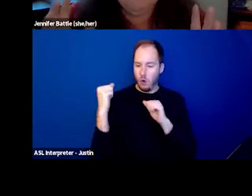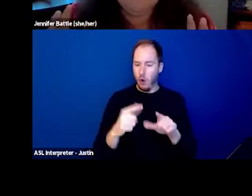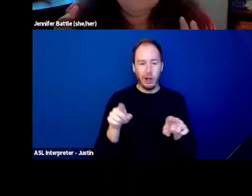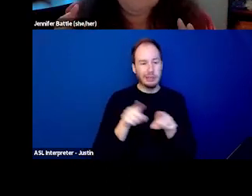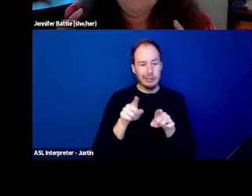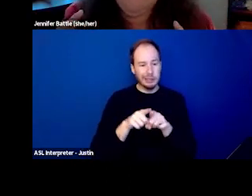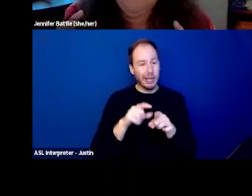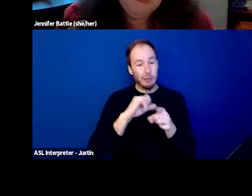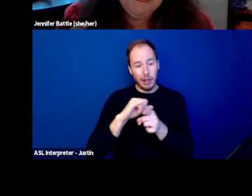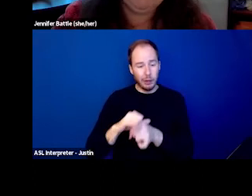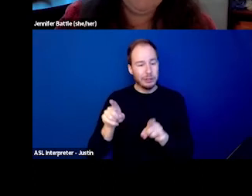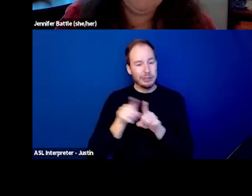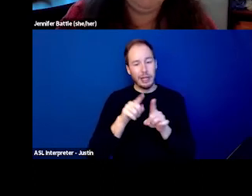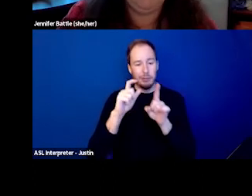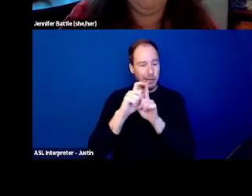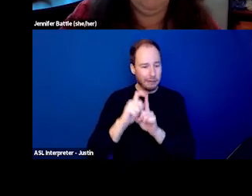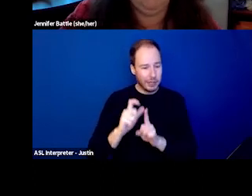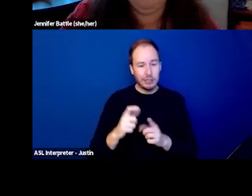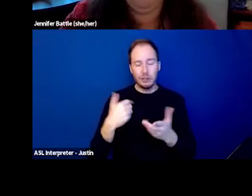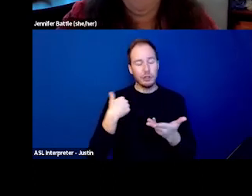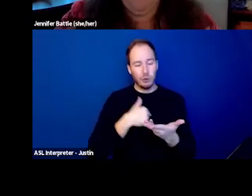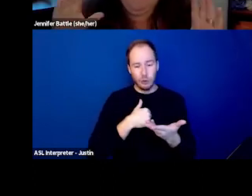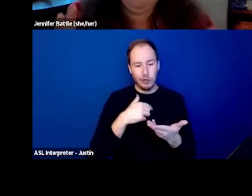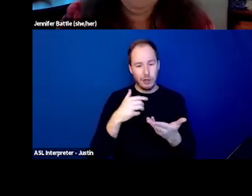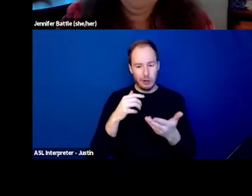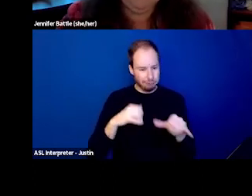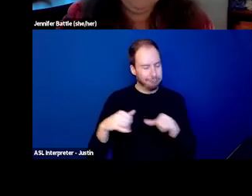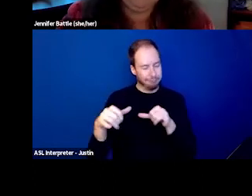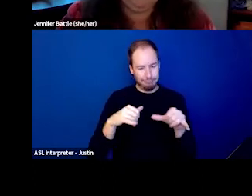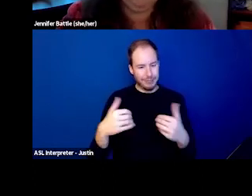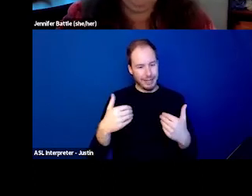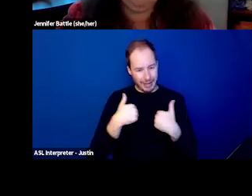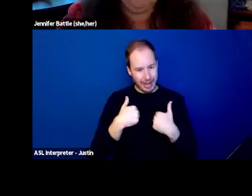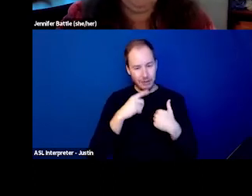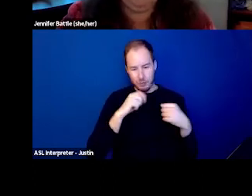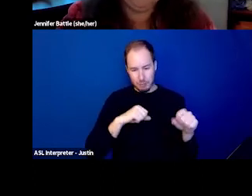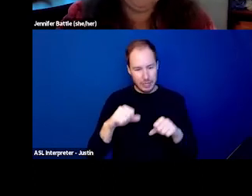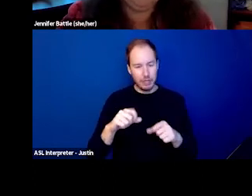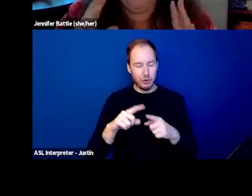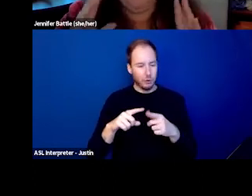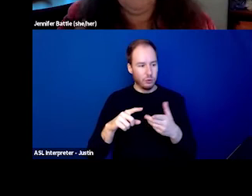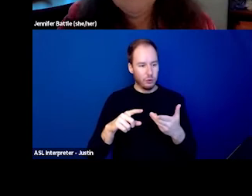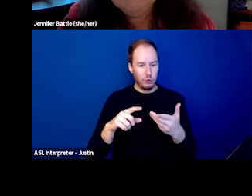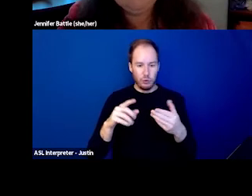We use the same definitions. So we all have the ability to deploy mobile crisis teams.